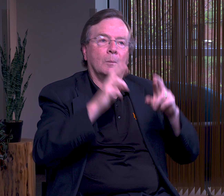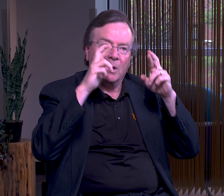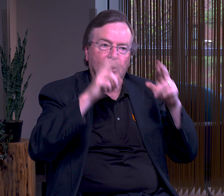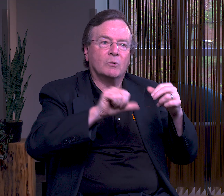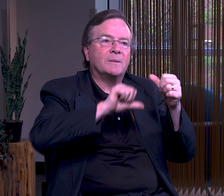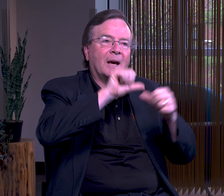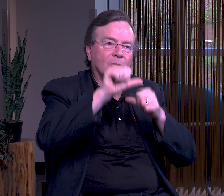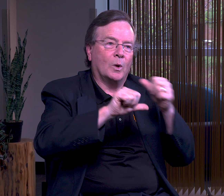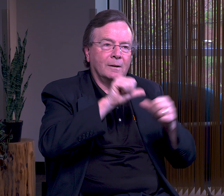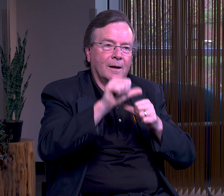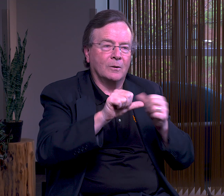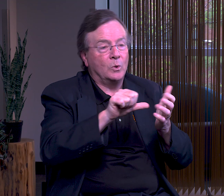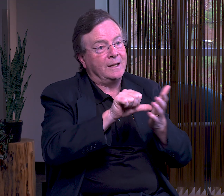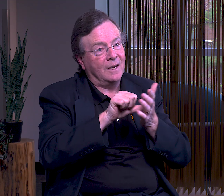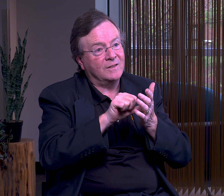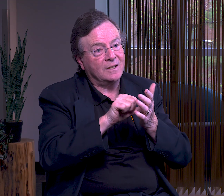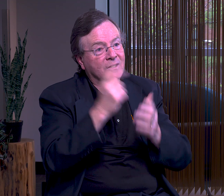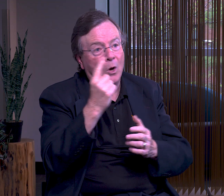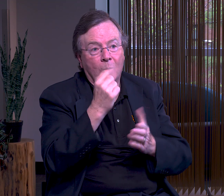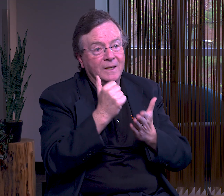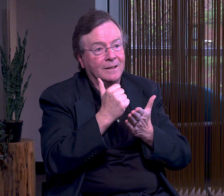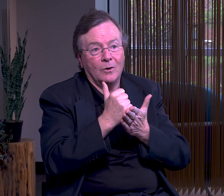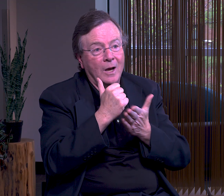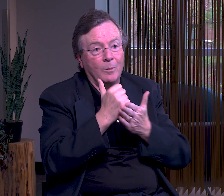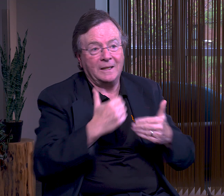but we respect one another with the emphasis on being and helping